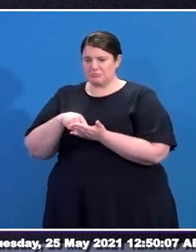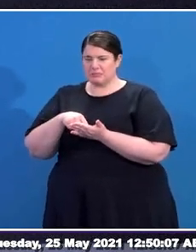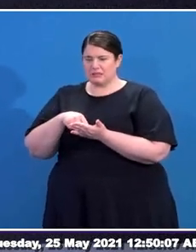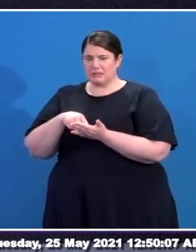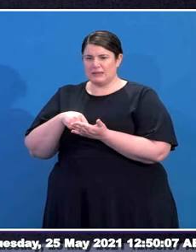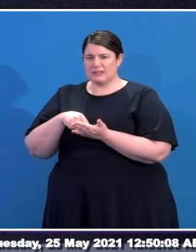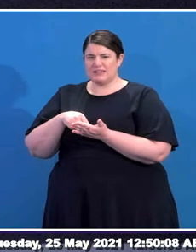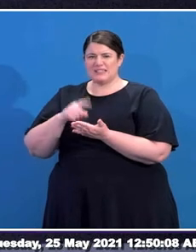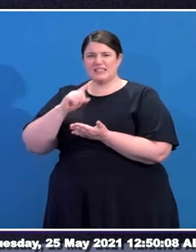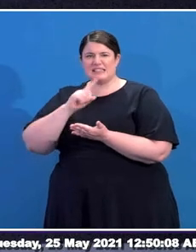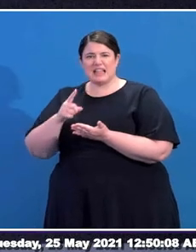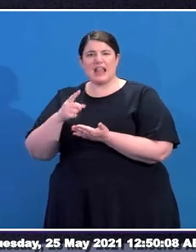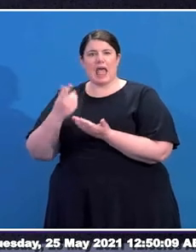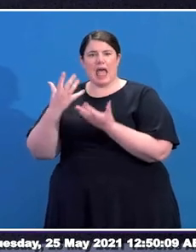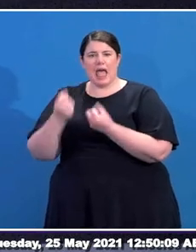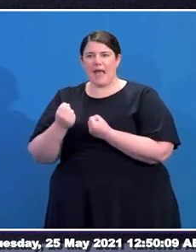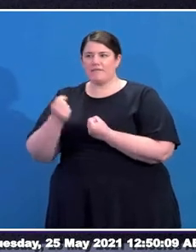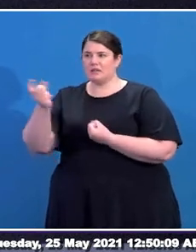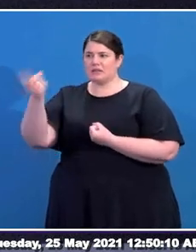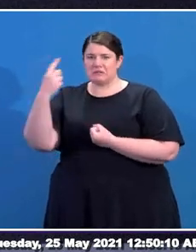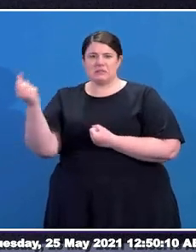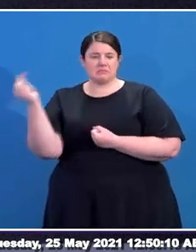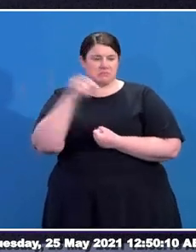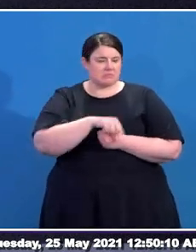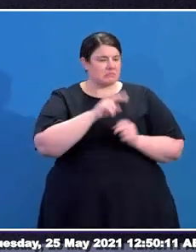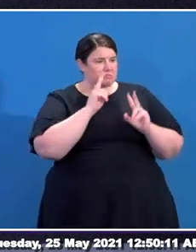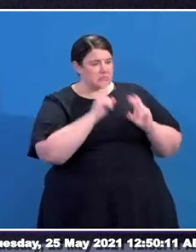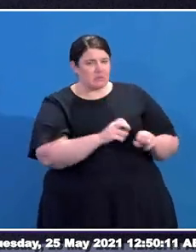they are carrying out their investigation.